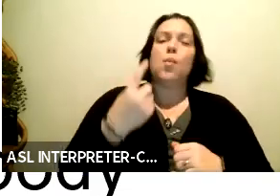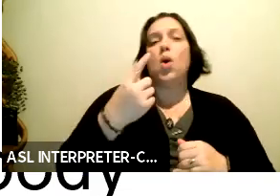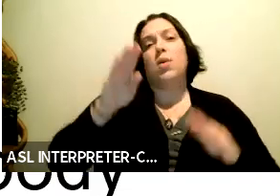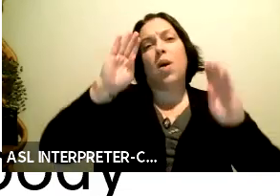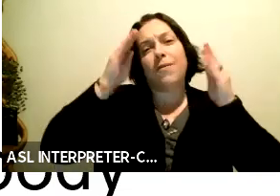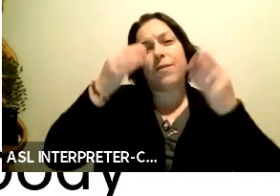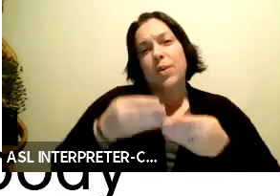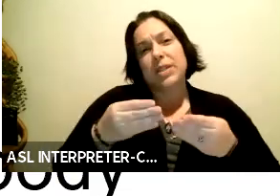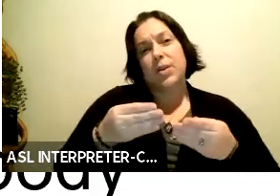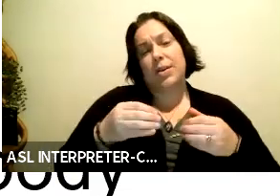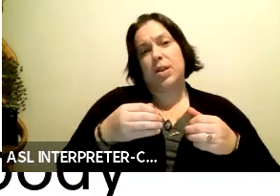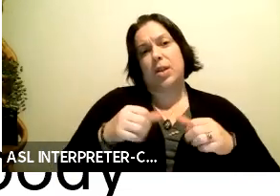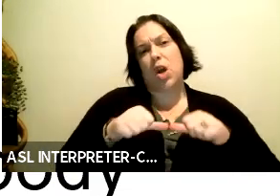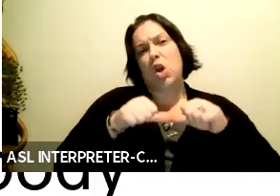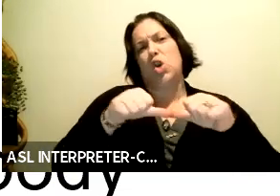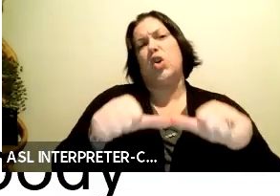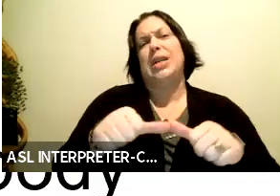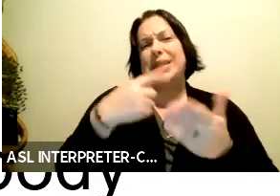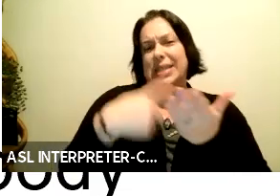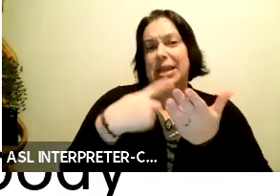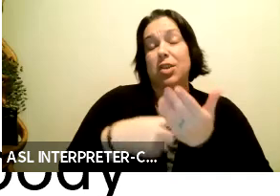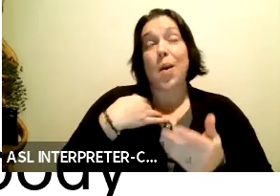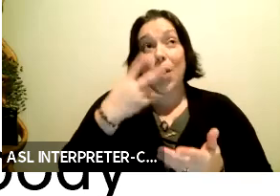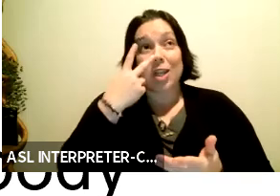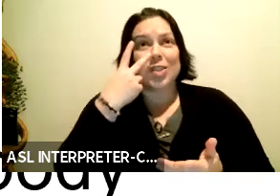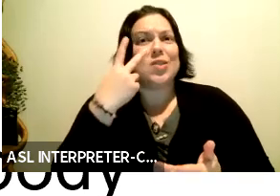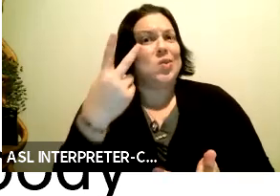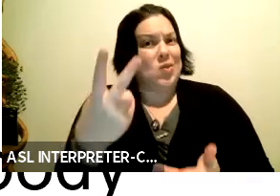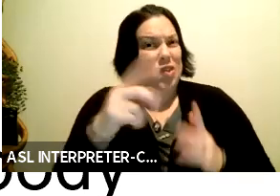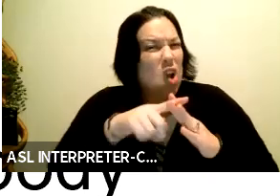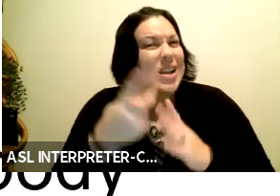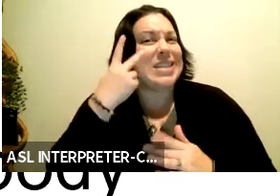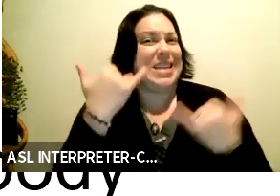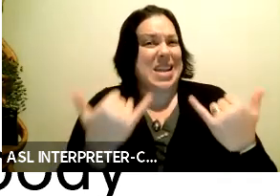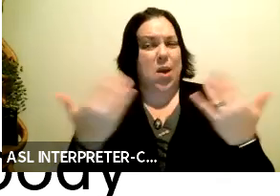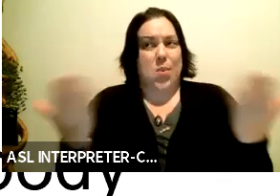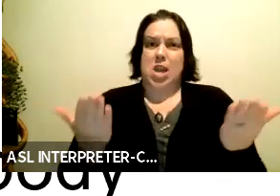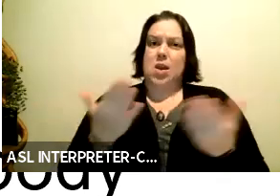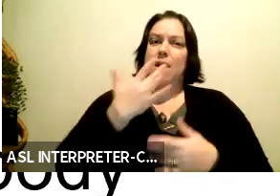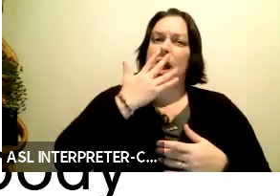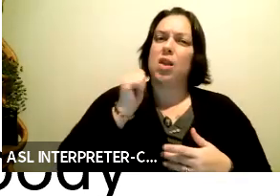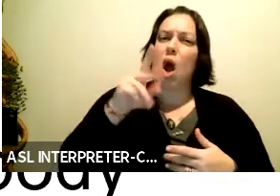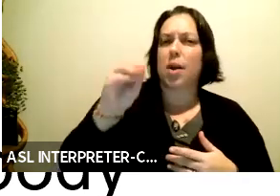current discussion. And we're starting to see that in Colorado. We need an emergency system that can